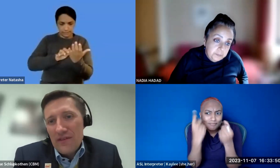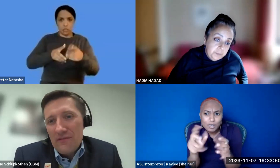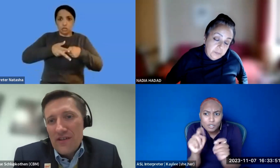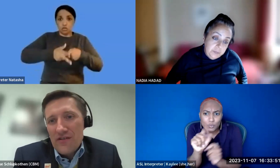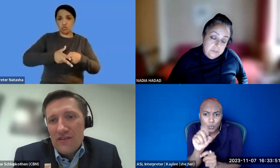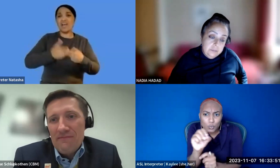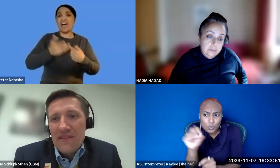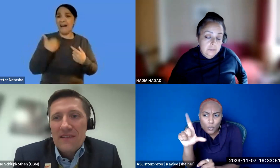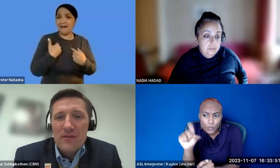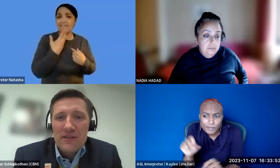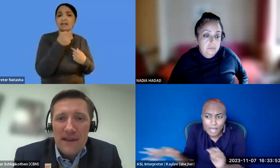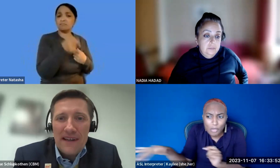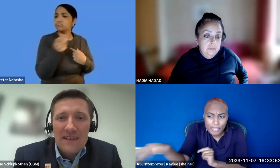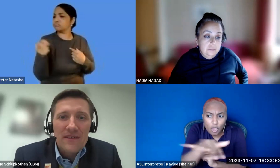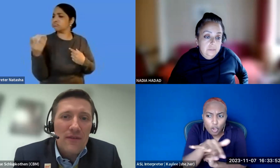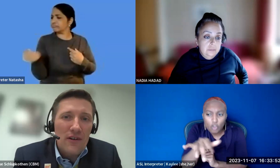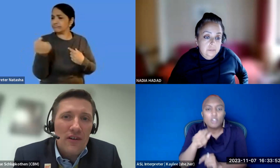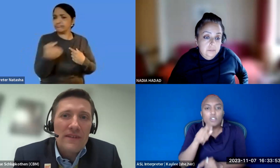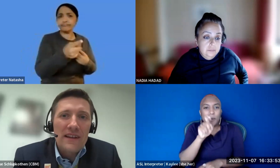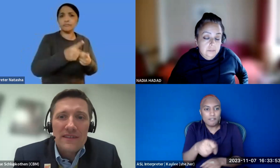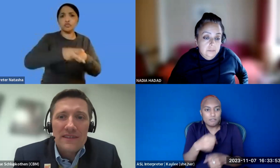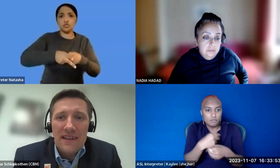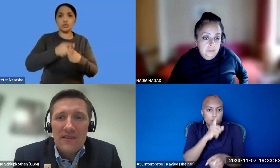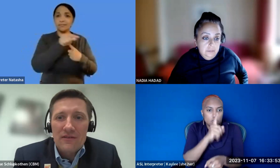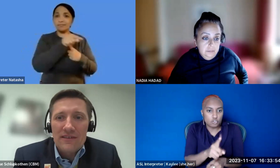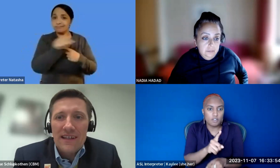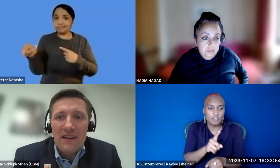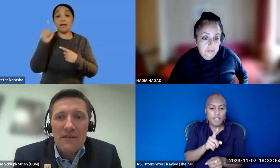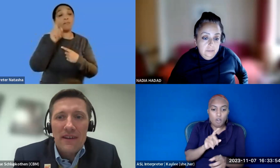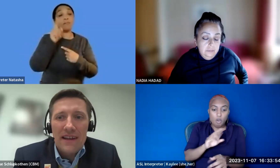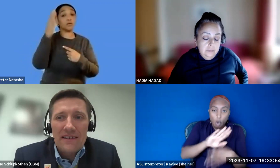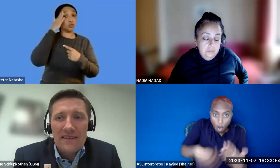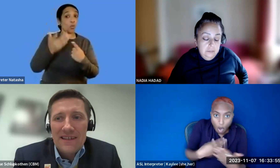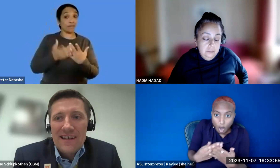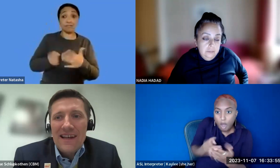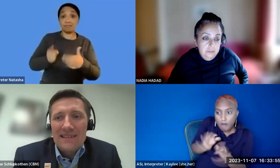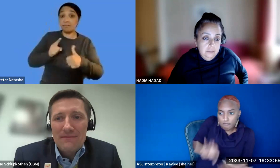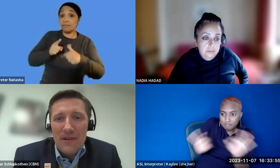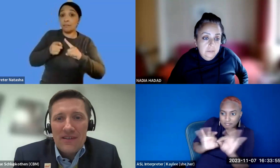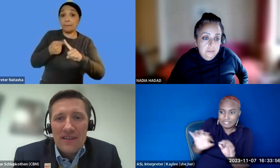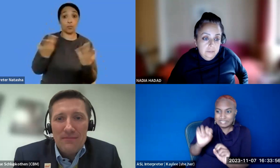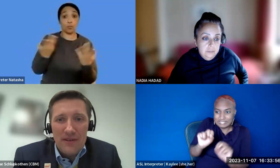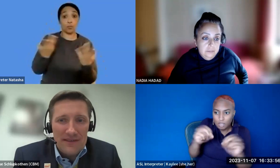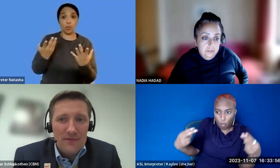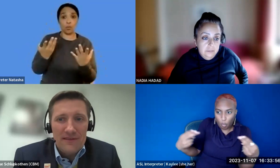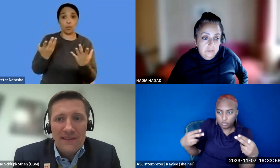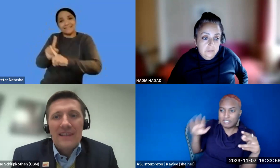you have to make sure the perspectives of all stakeholders are reflected as much as possible